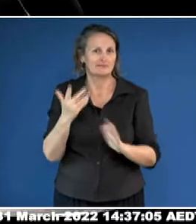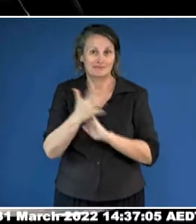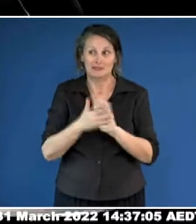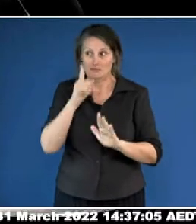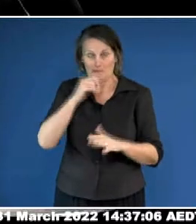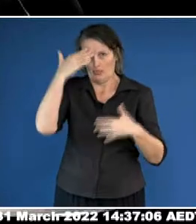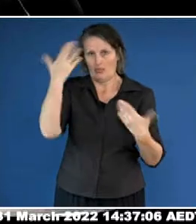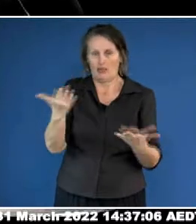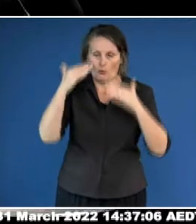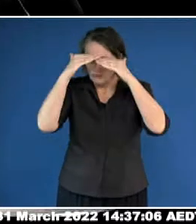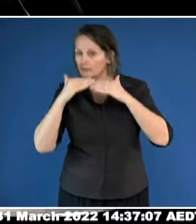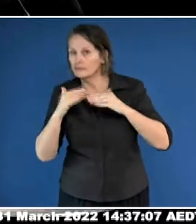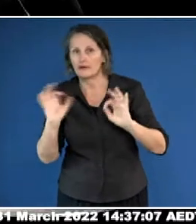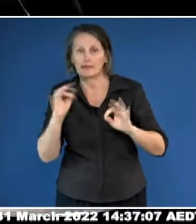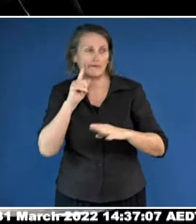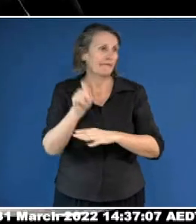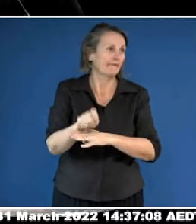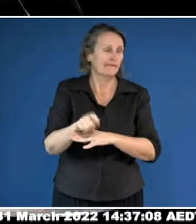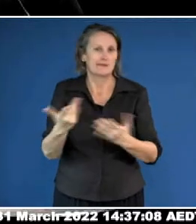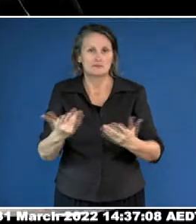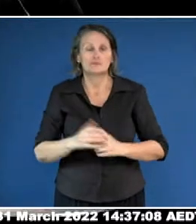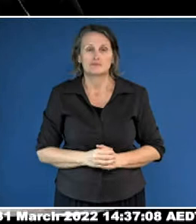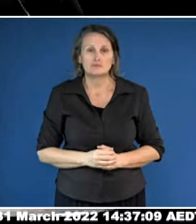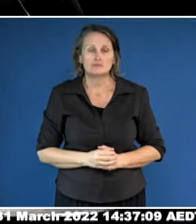When we're talking about human rights, so consistent with the recommendations from